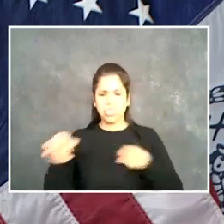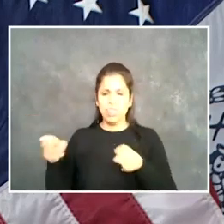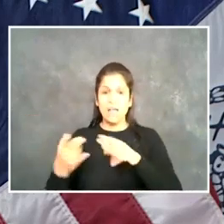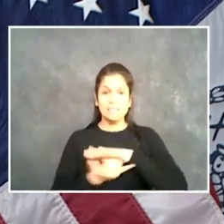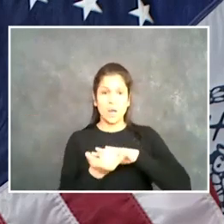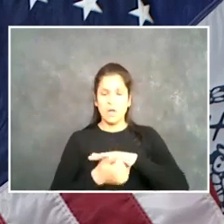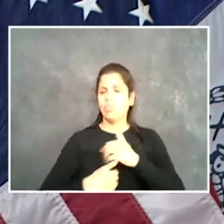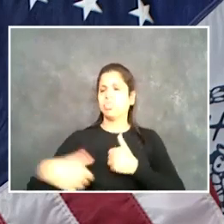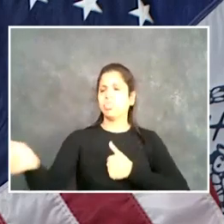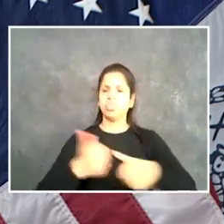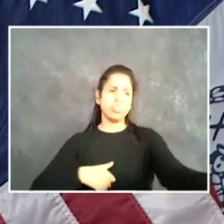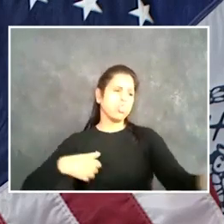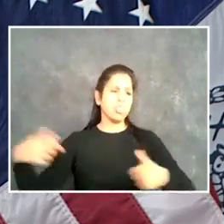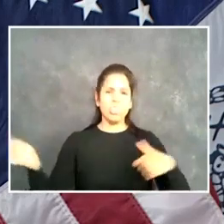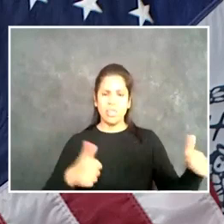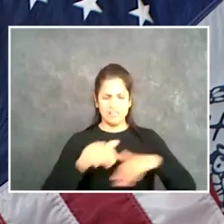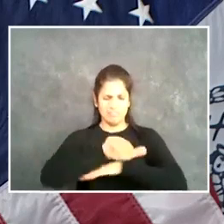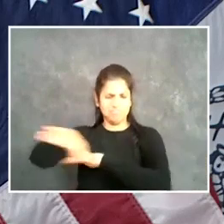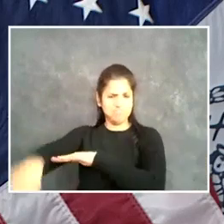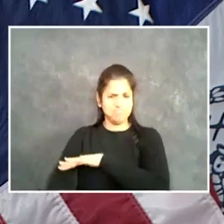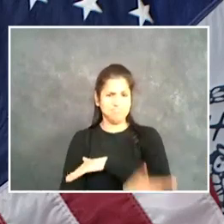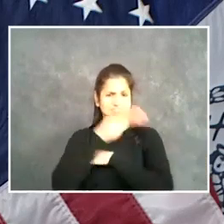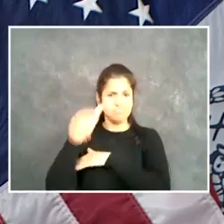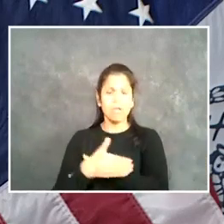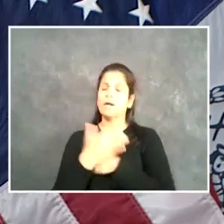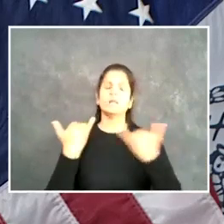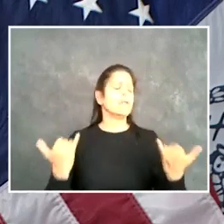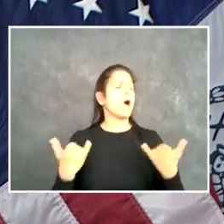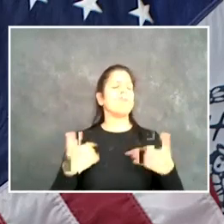WHAT WE ARE SEEING HERE IS A